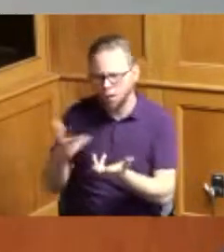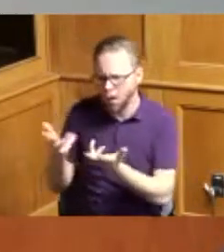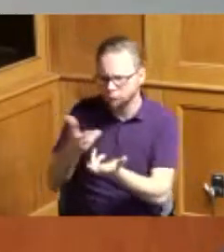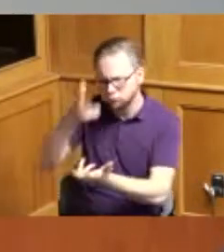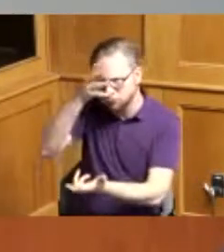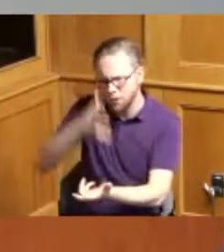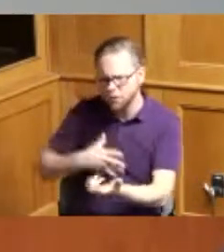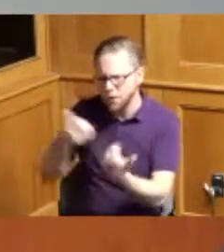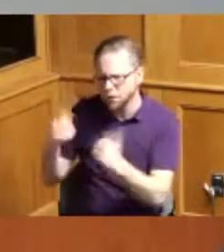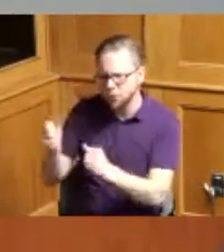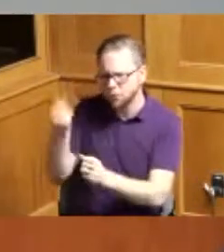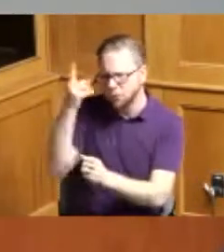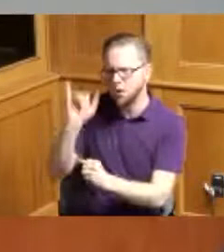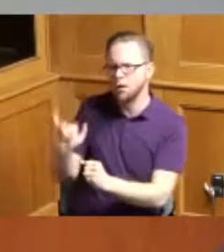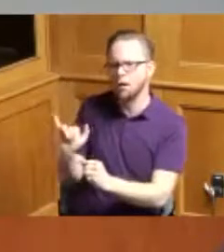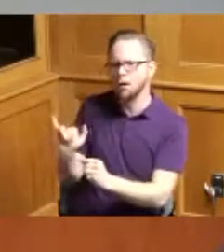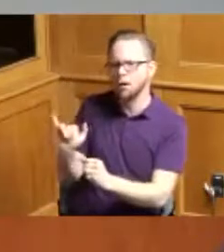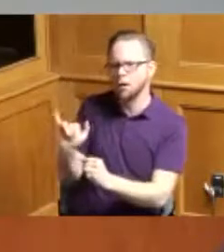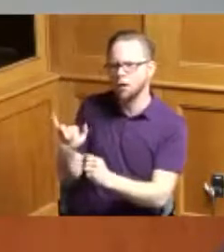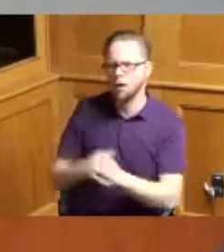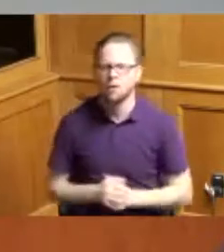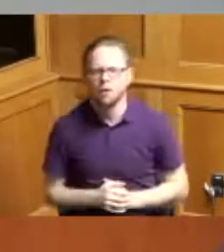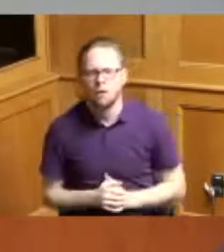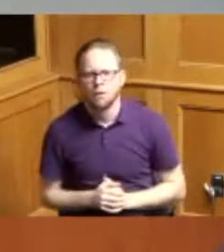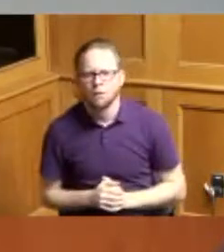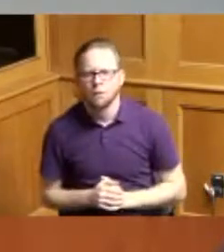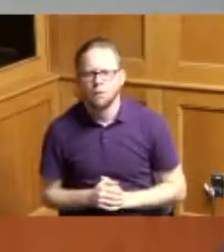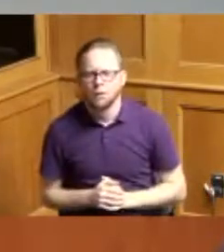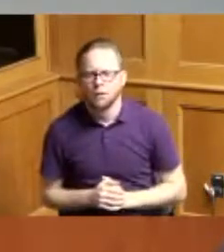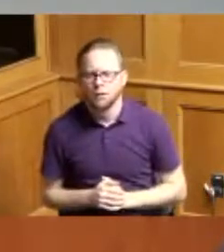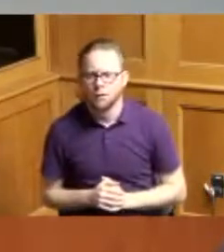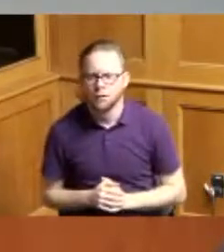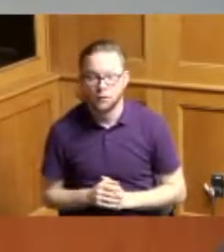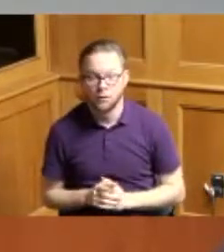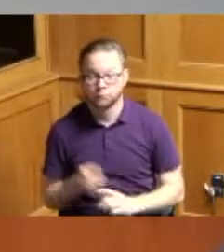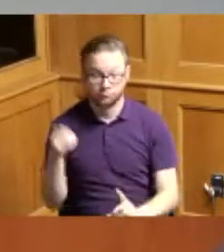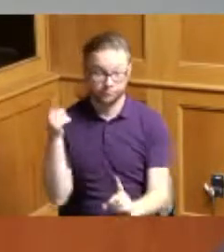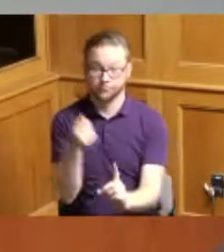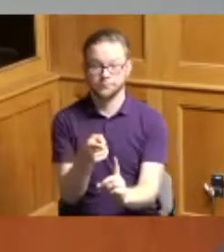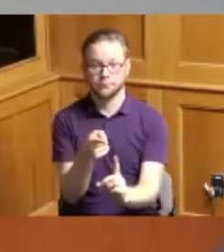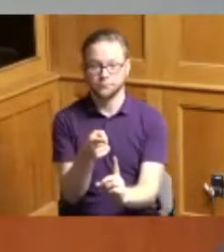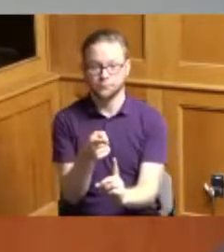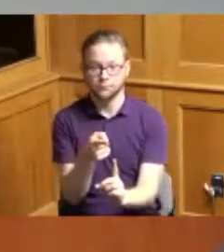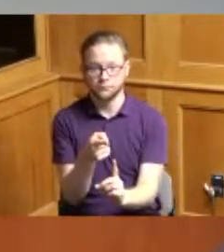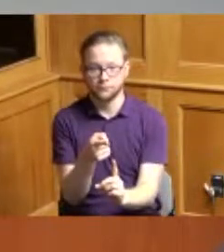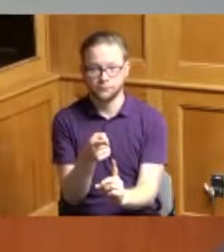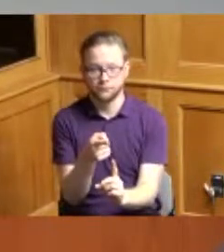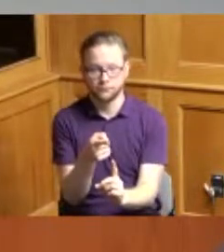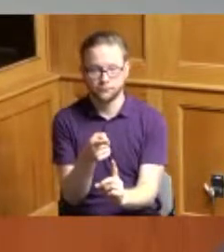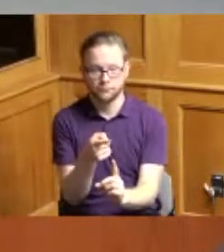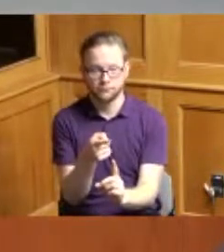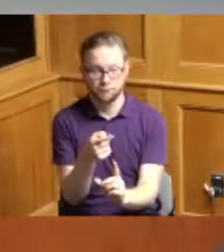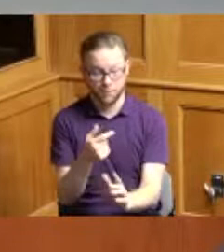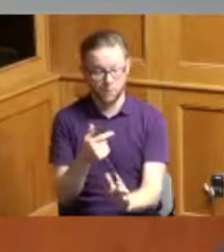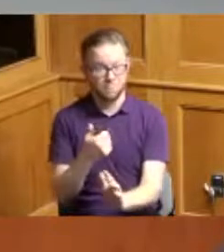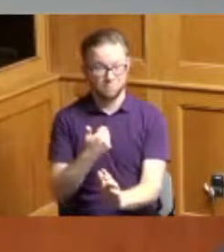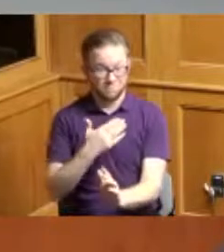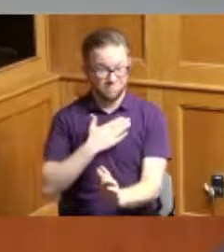of his his worry about that but to the point I don't have I personally don't have a good gauge of